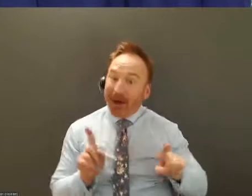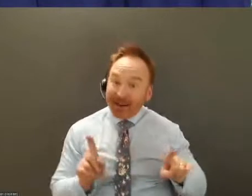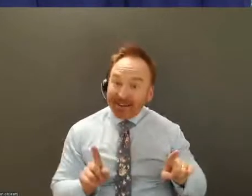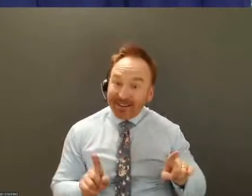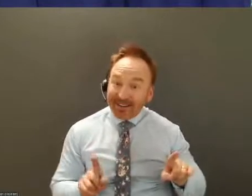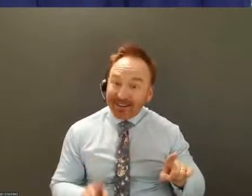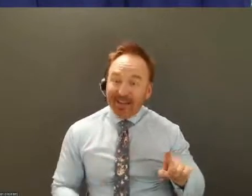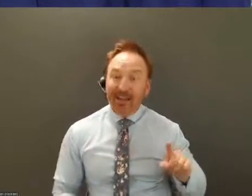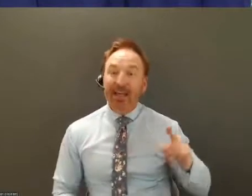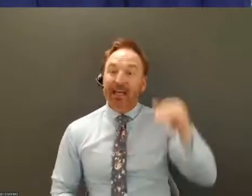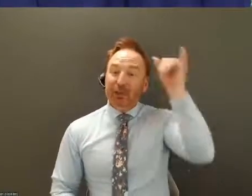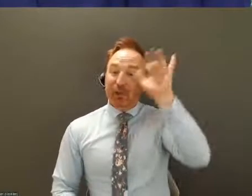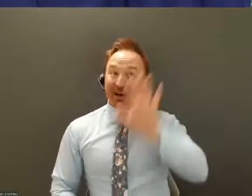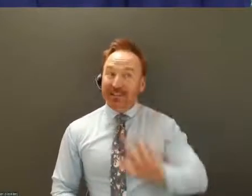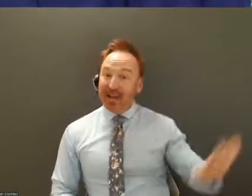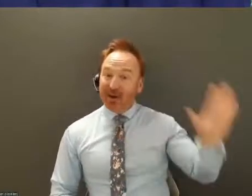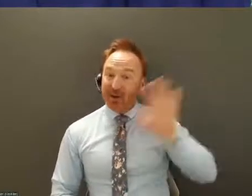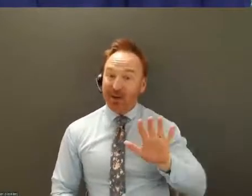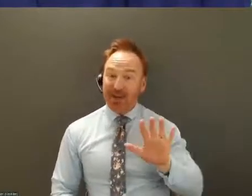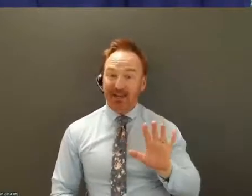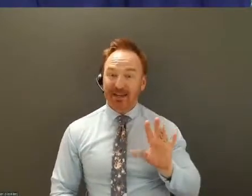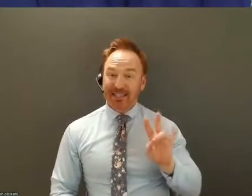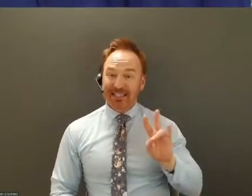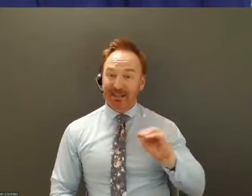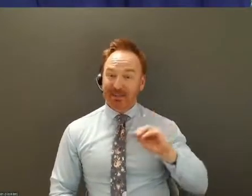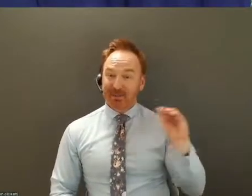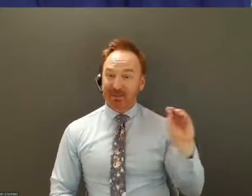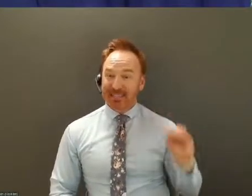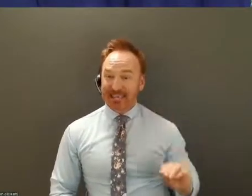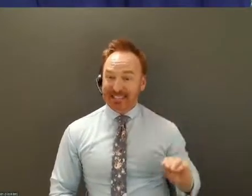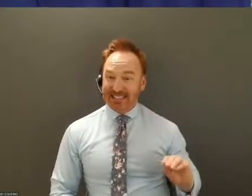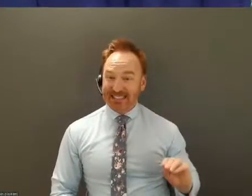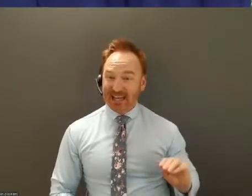vaccinated or fully vaccinated in the last case if they are